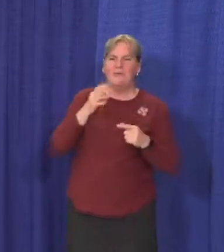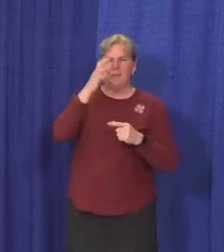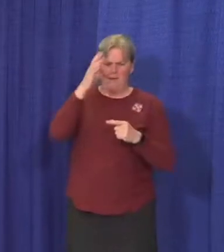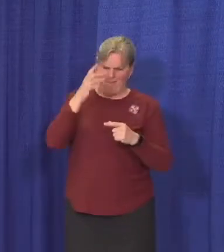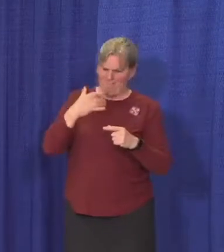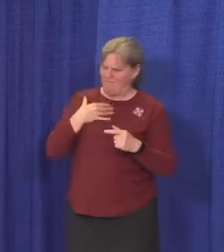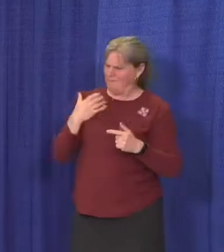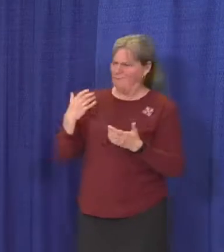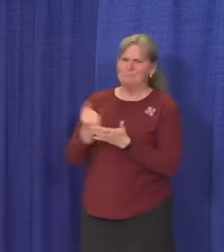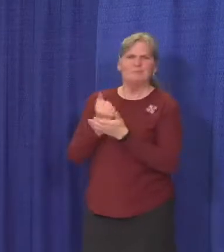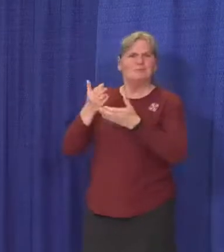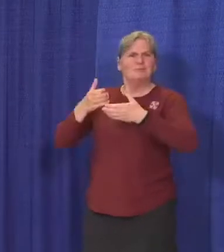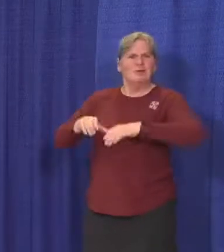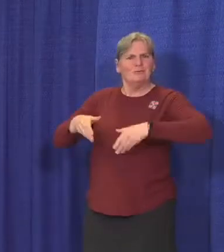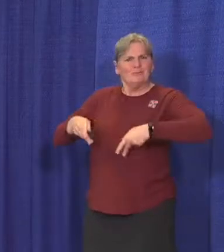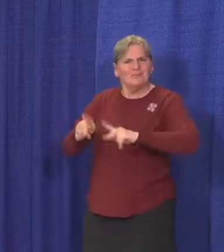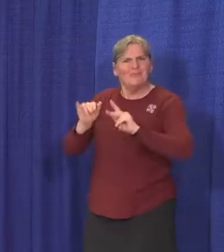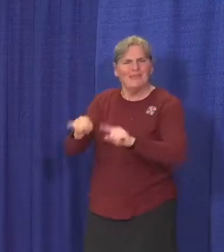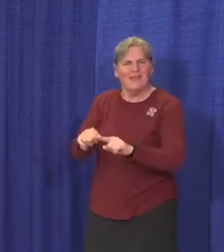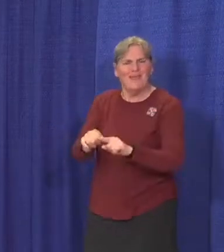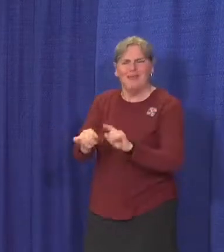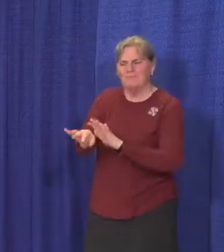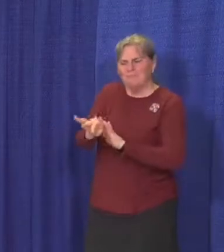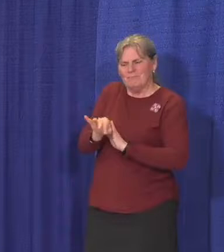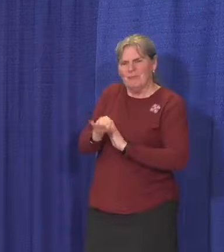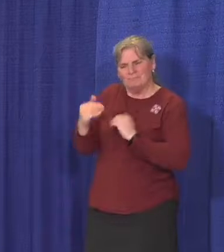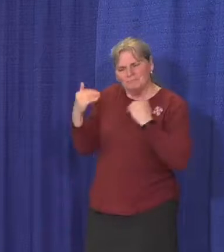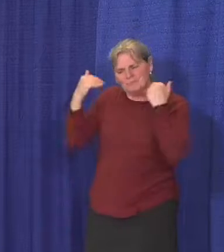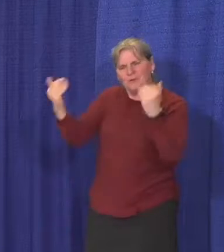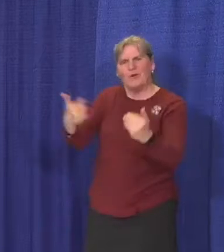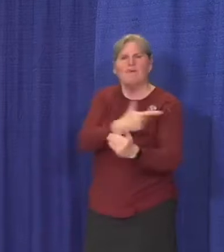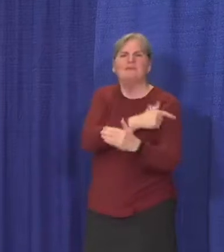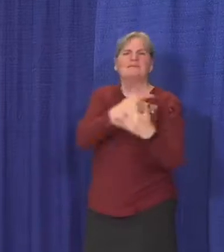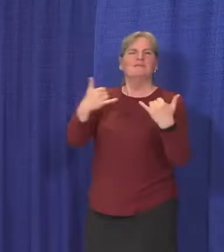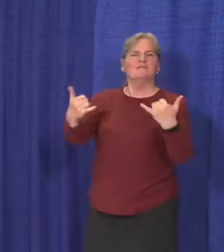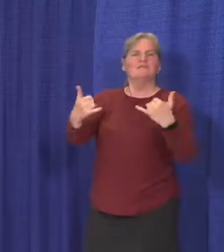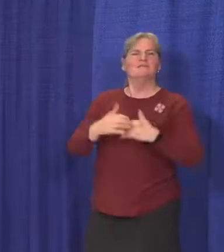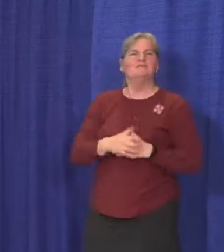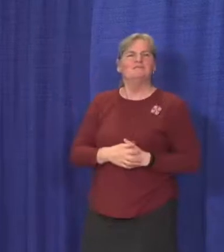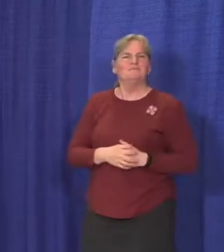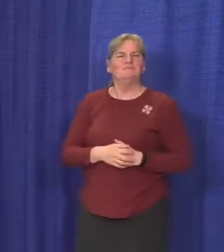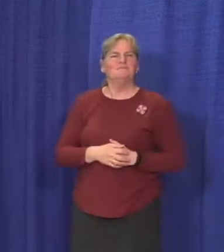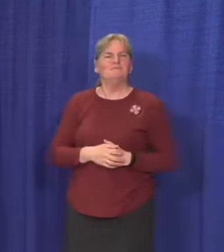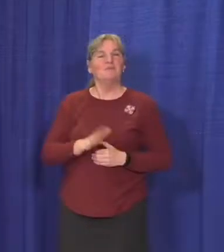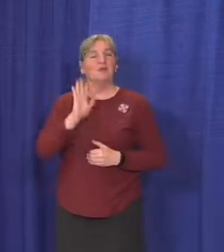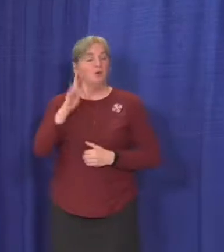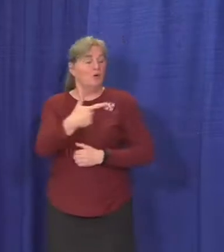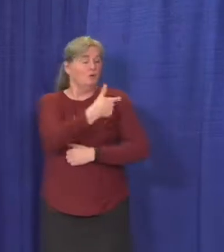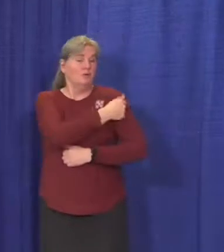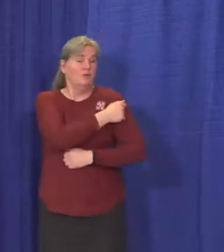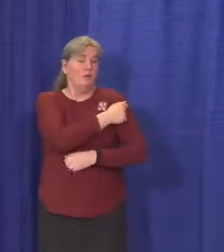pared to take advantage of this opportunity and make the choice to vaccinate now.